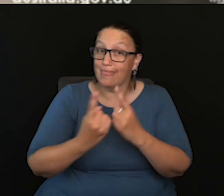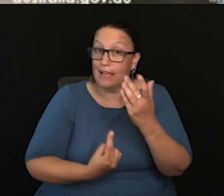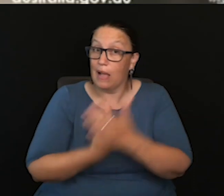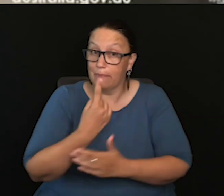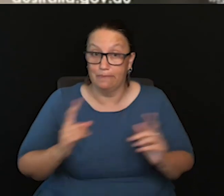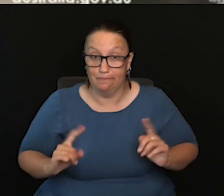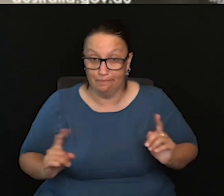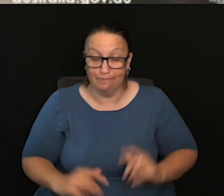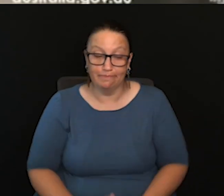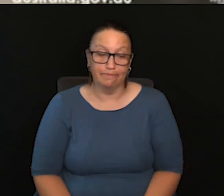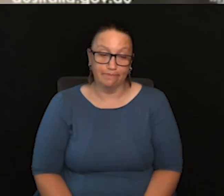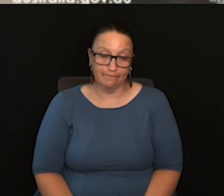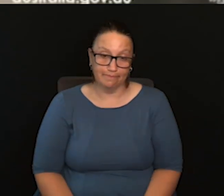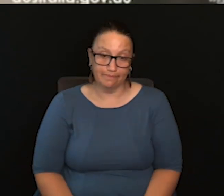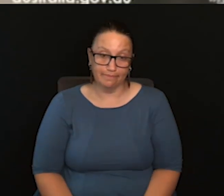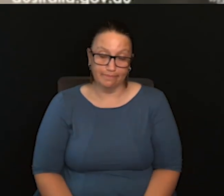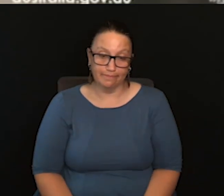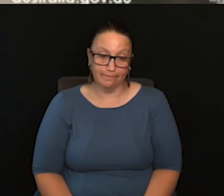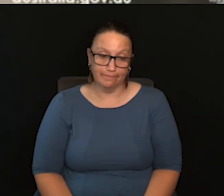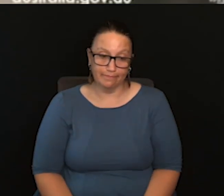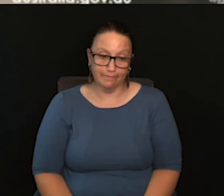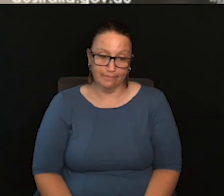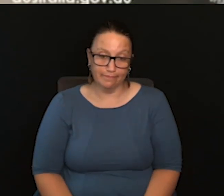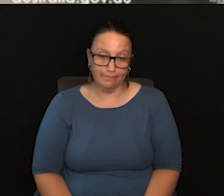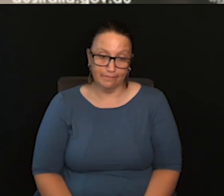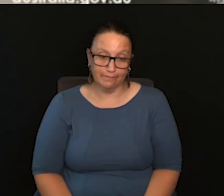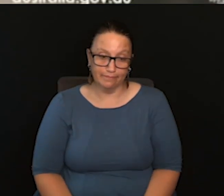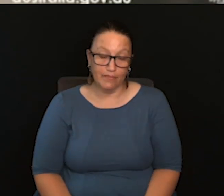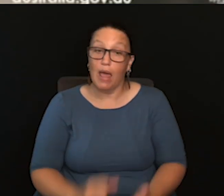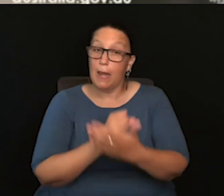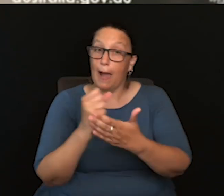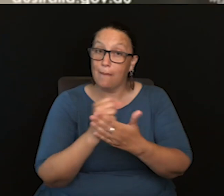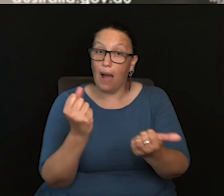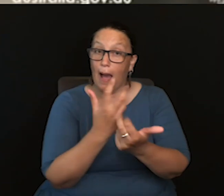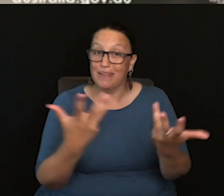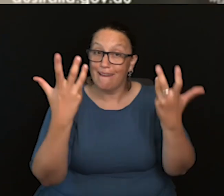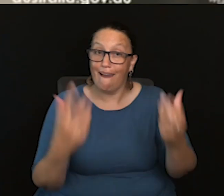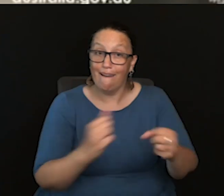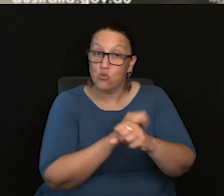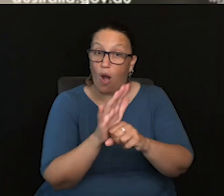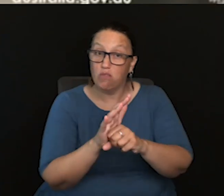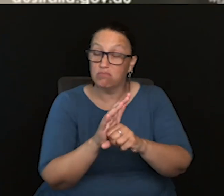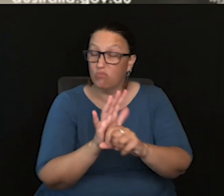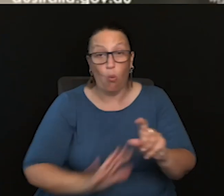is that we have seen a consistent decrease in cases,